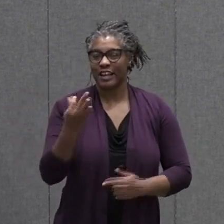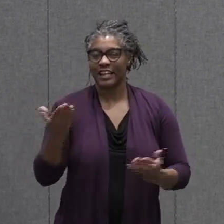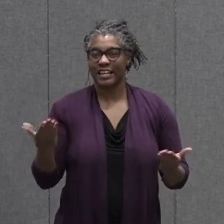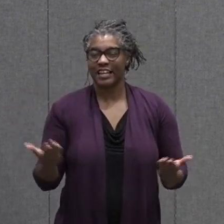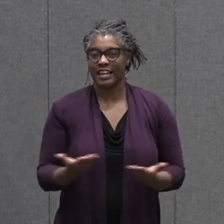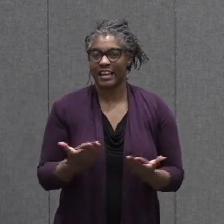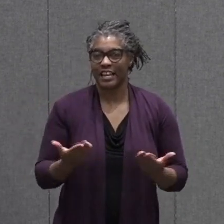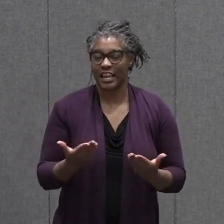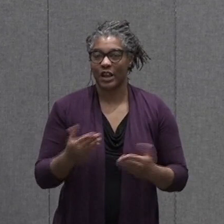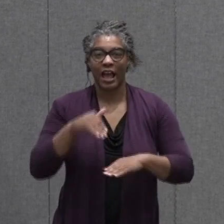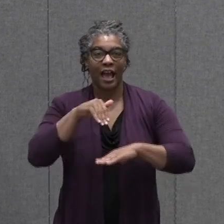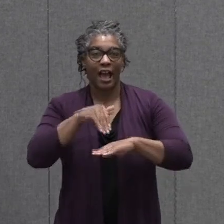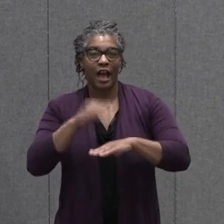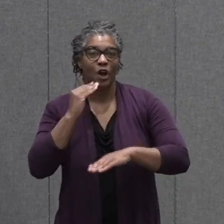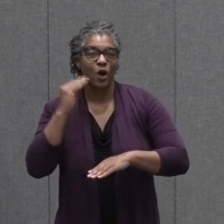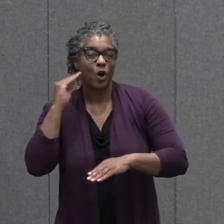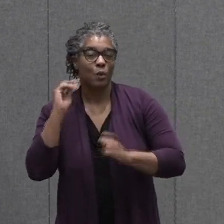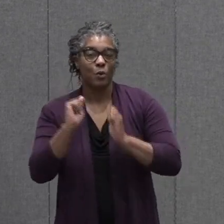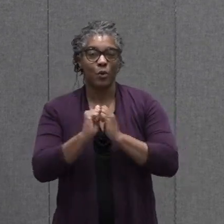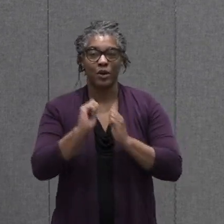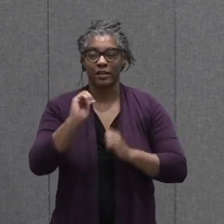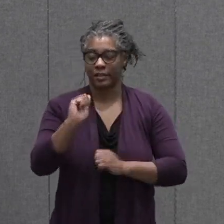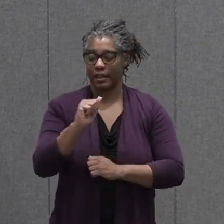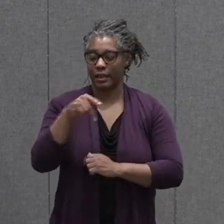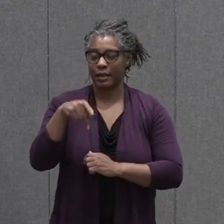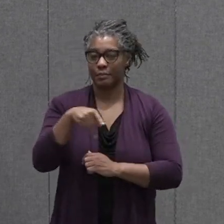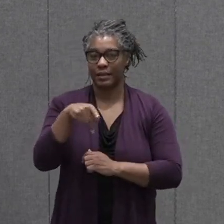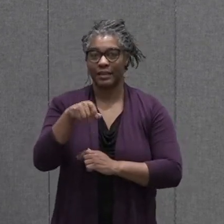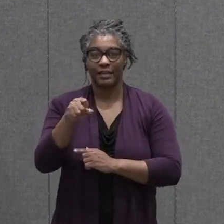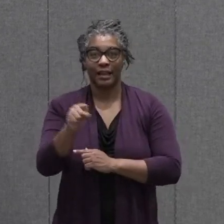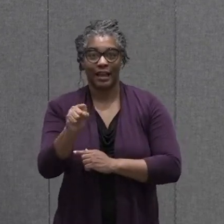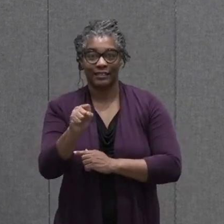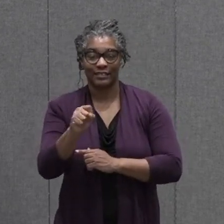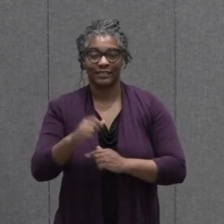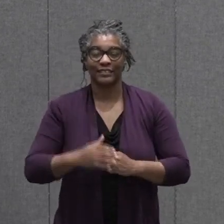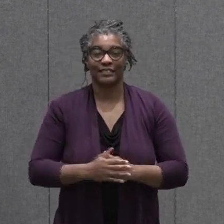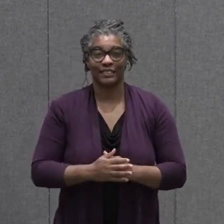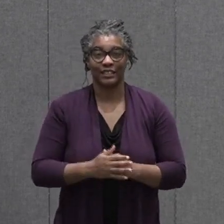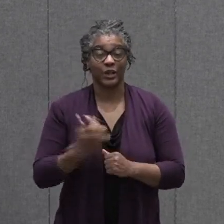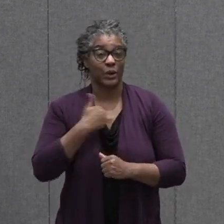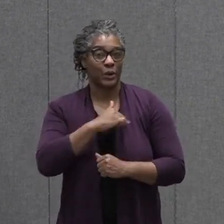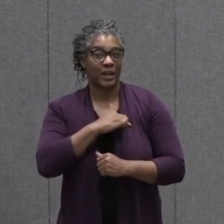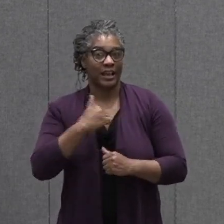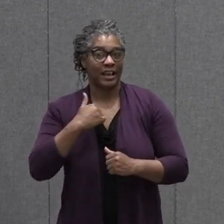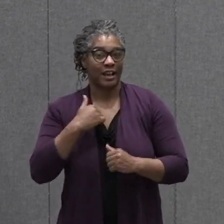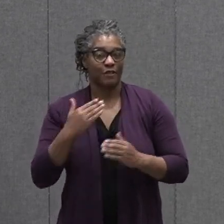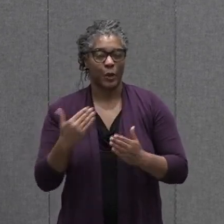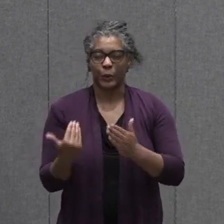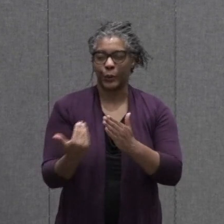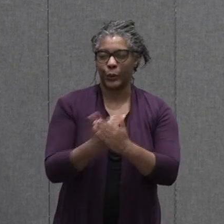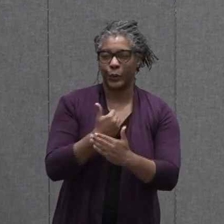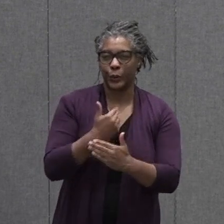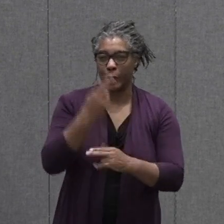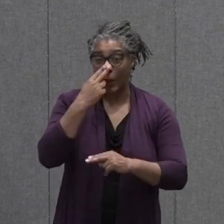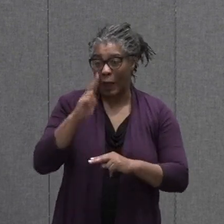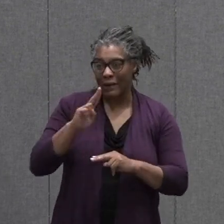We are so excited that you are here with us today. We've got some very new and fun things happening today.